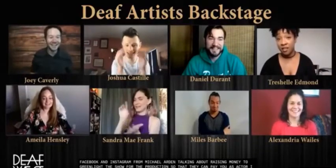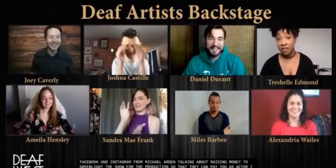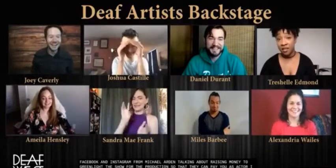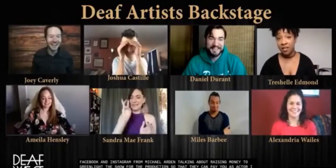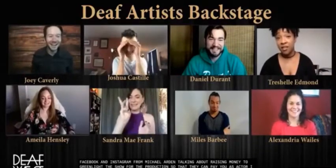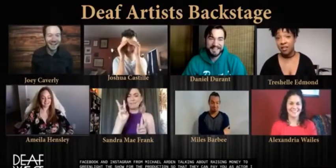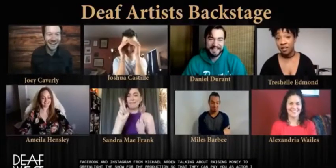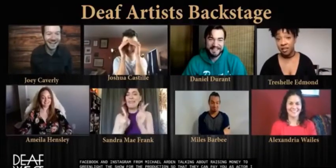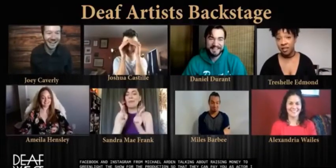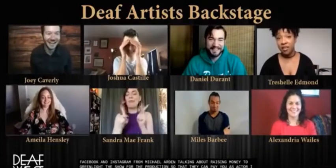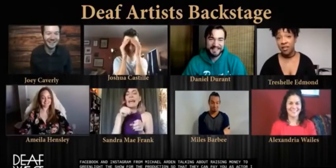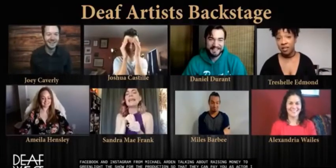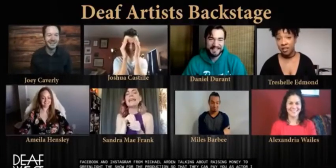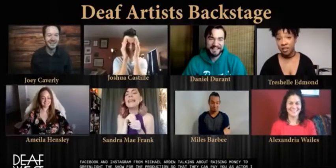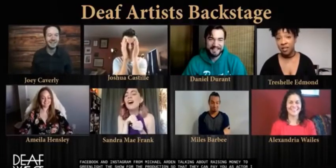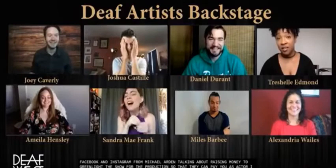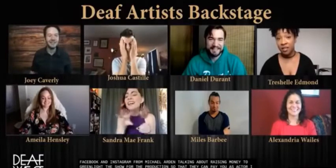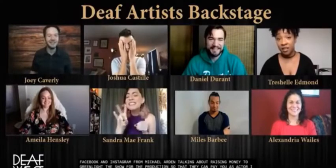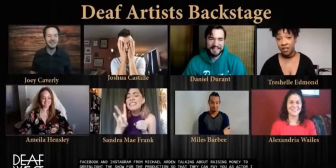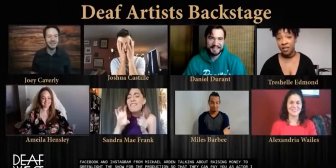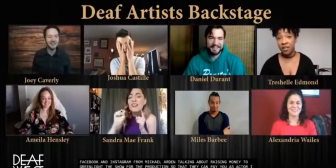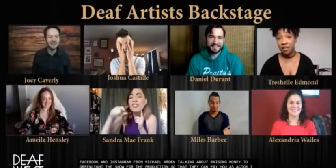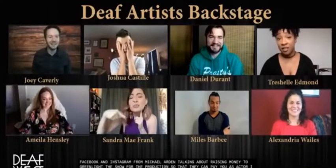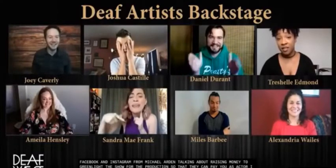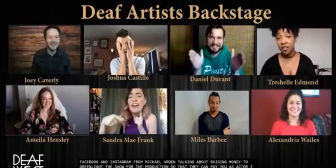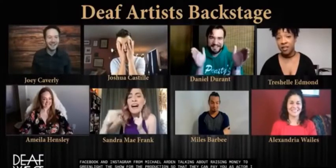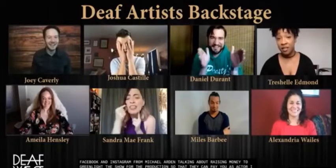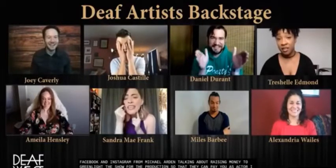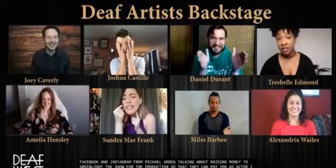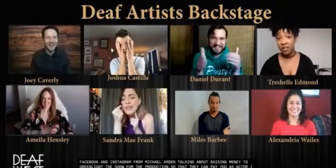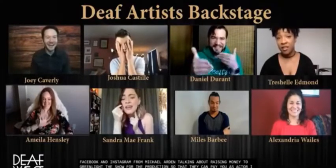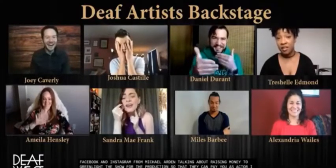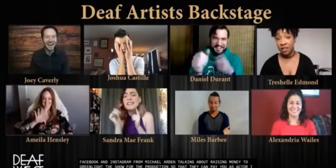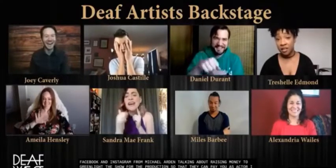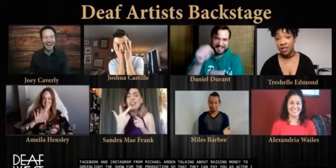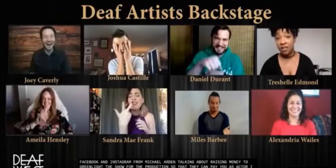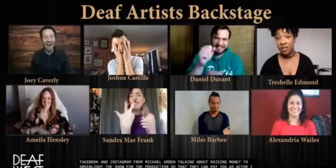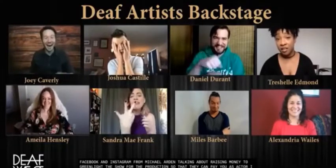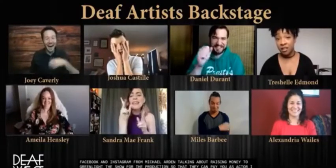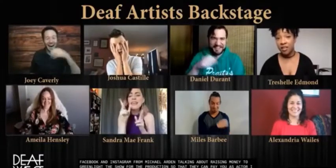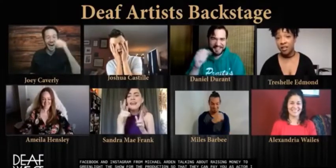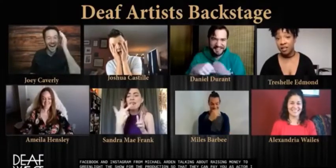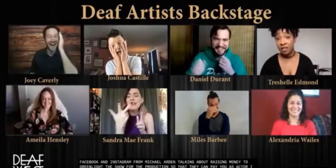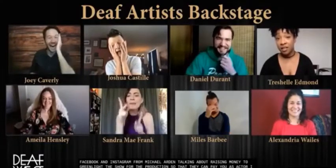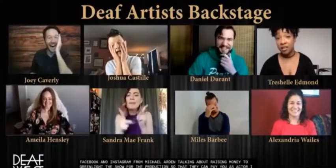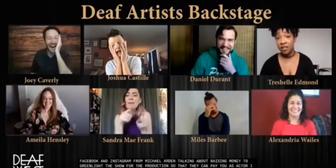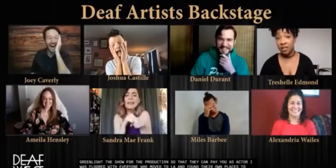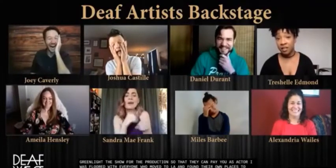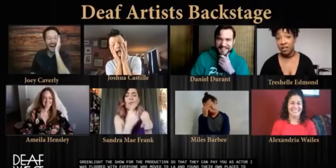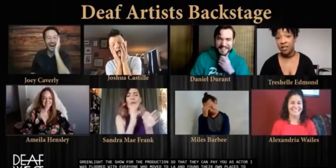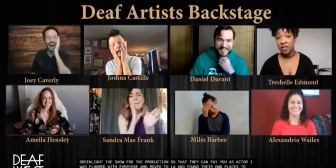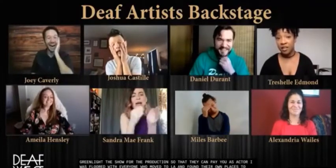Sandra: Okay when I moves, I lived with six people. In like 700 square feet. I don't know.